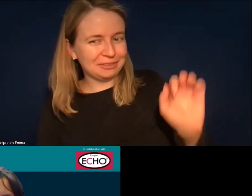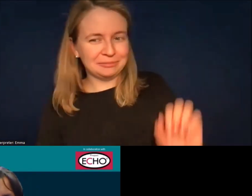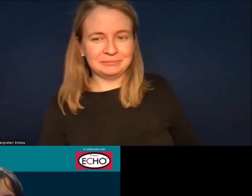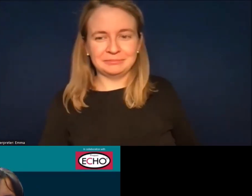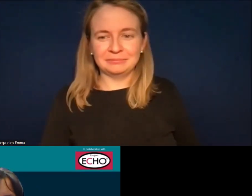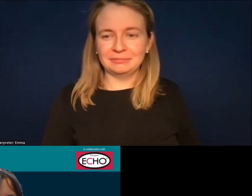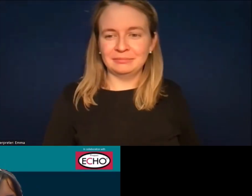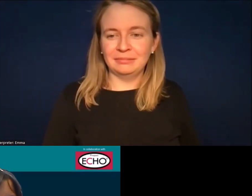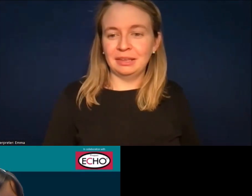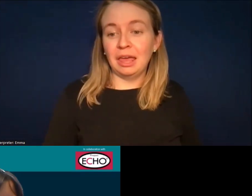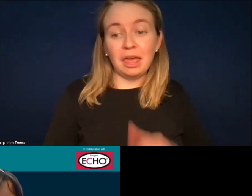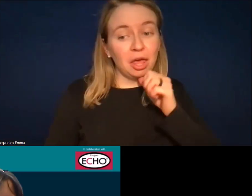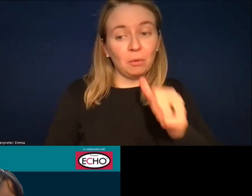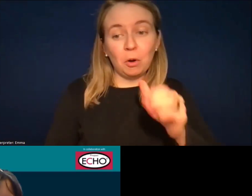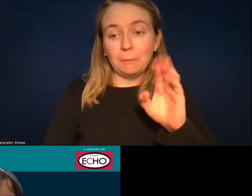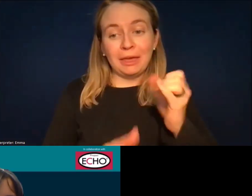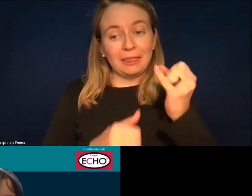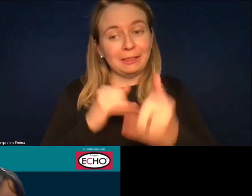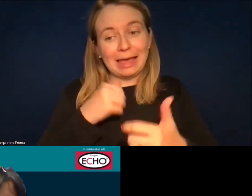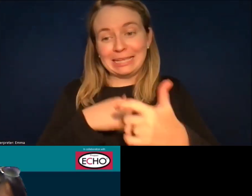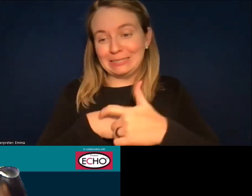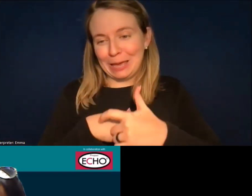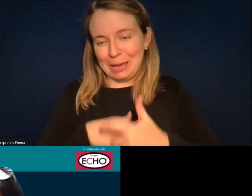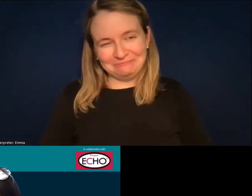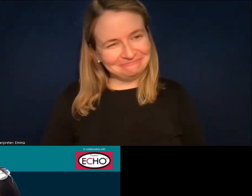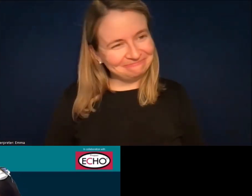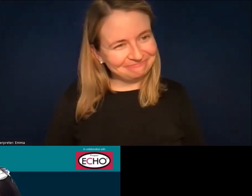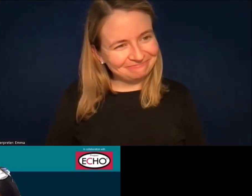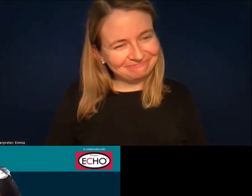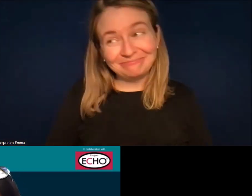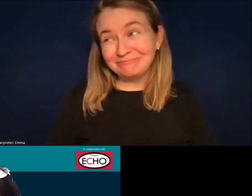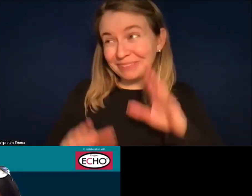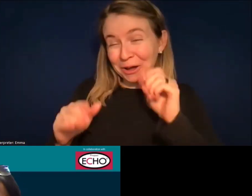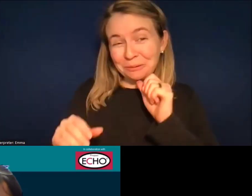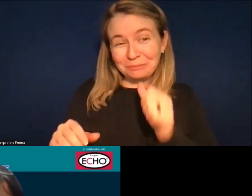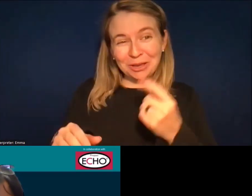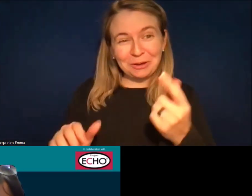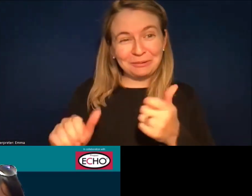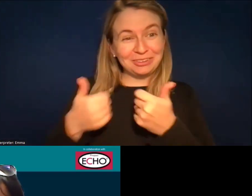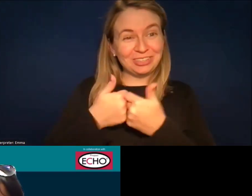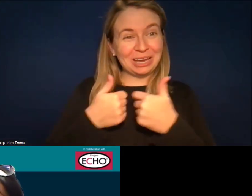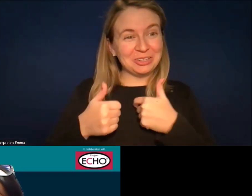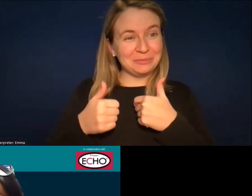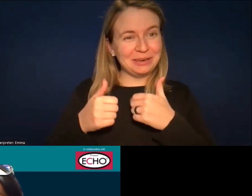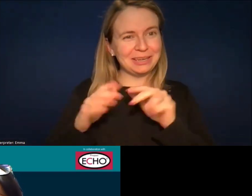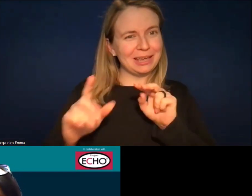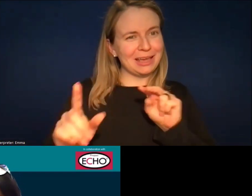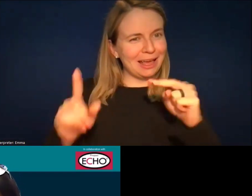won't be the last time, Ashley, so I hope not. You always challenge me to take a new angle. So I love it.